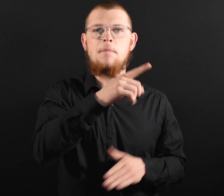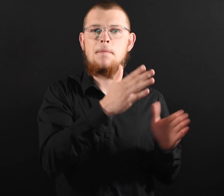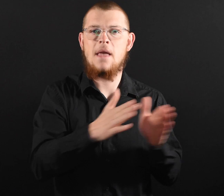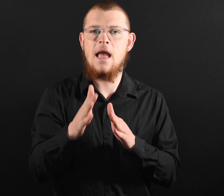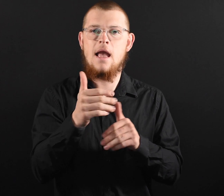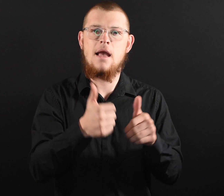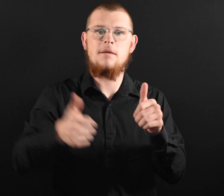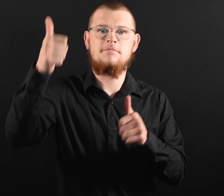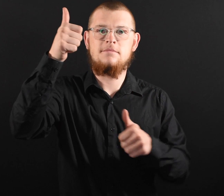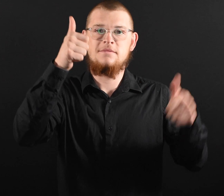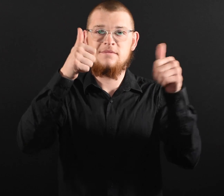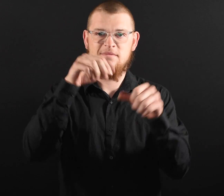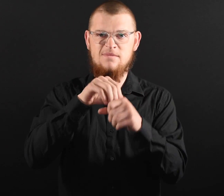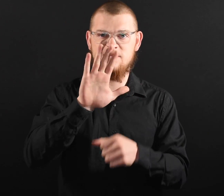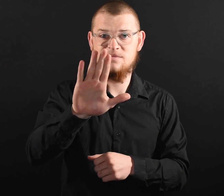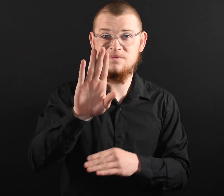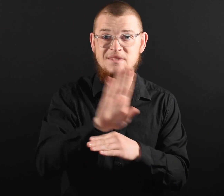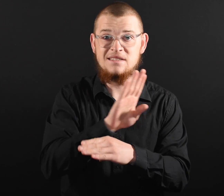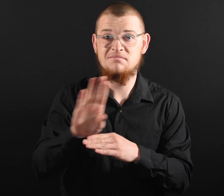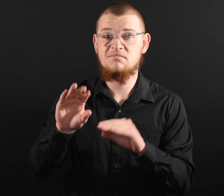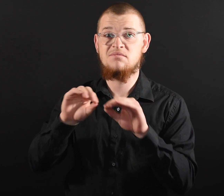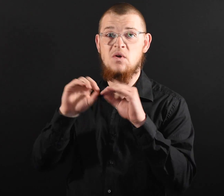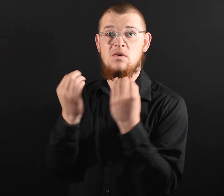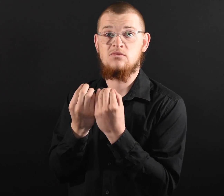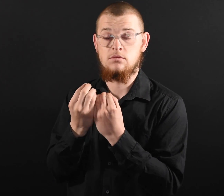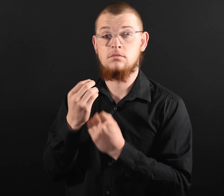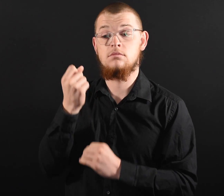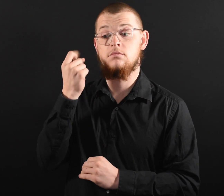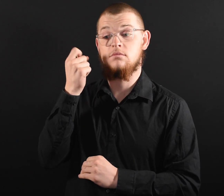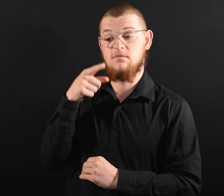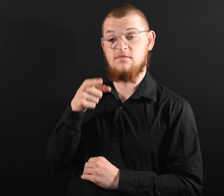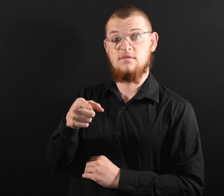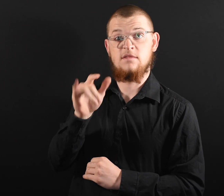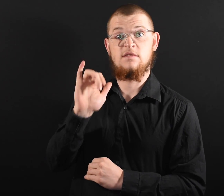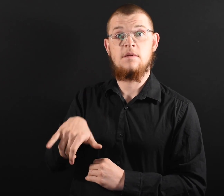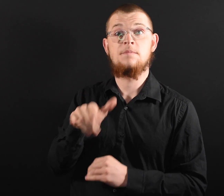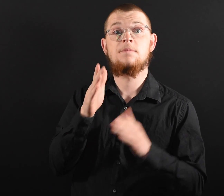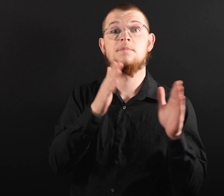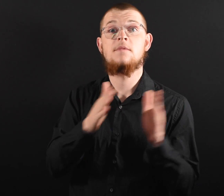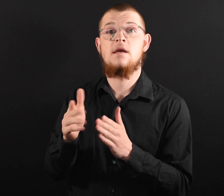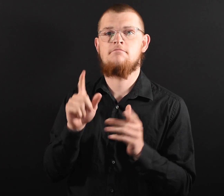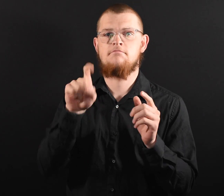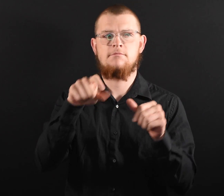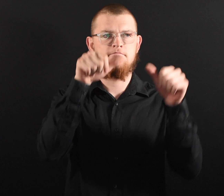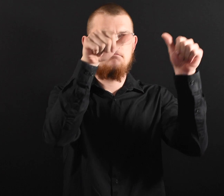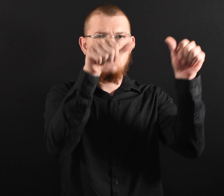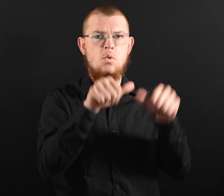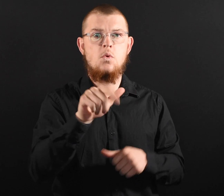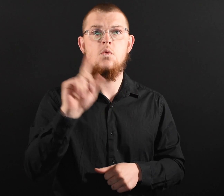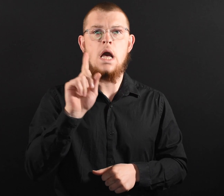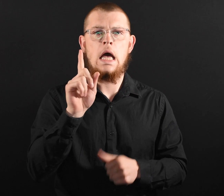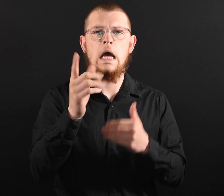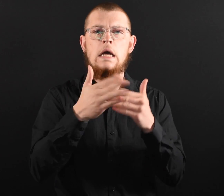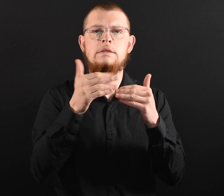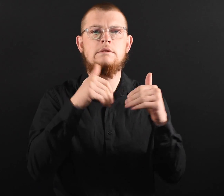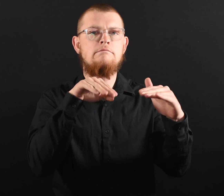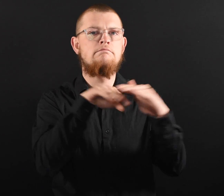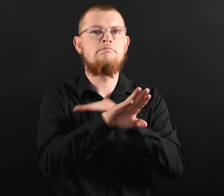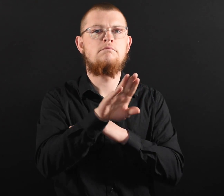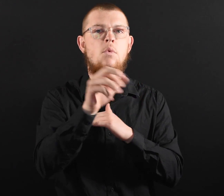or organization. The Plan must be posted on site in an easily accessible location (or distributed